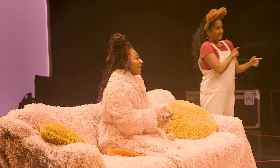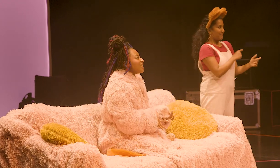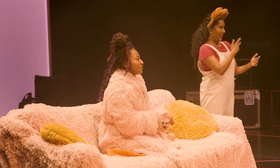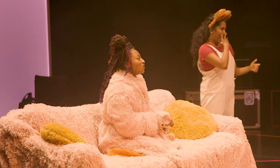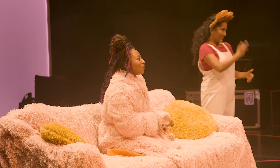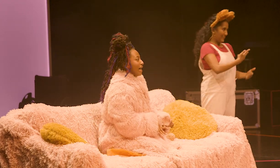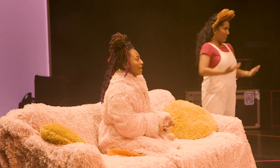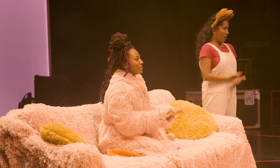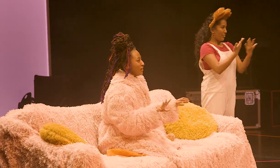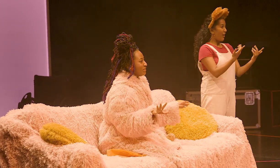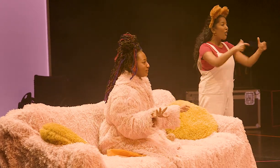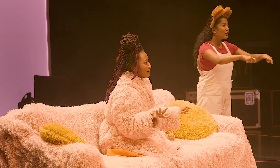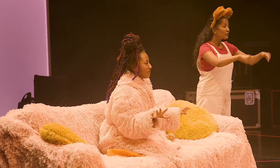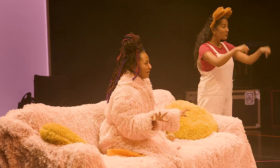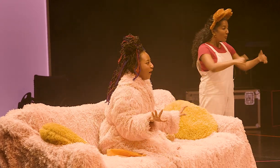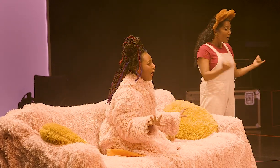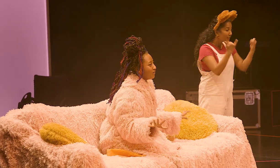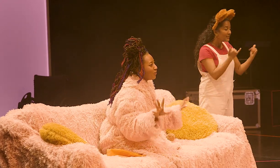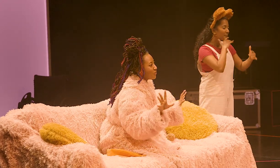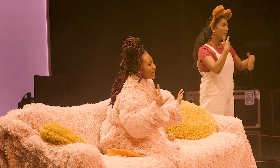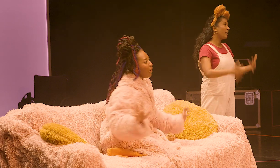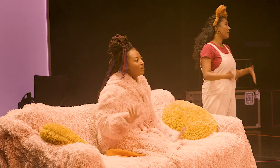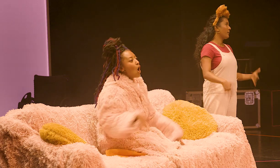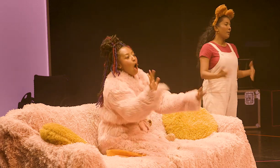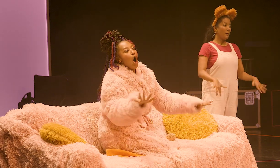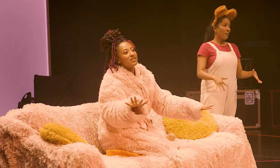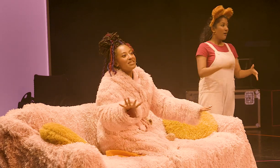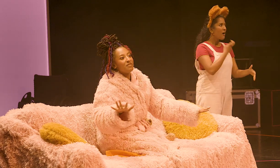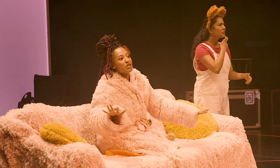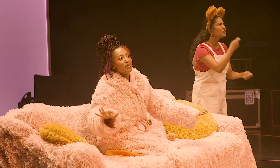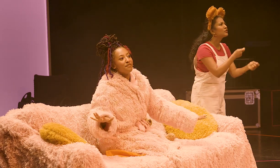our 18ths in lockdown, so this is going to be unreal. Her Auntie's even doing the